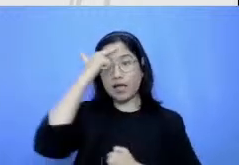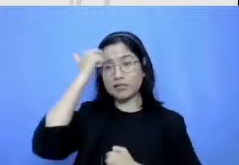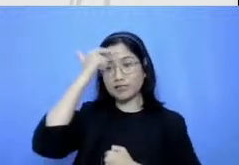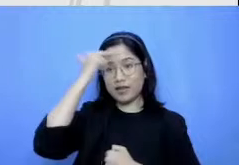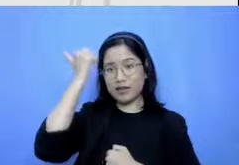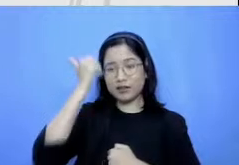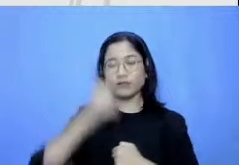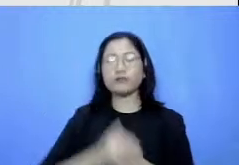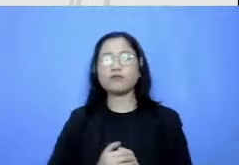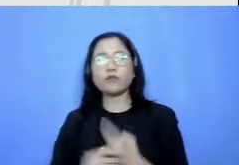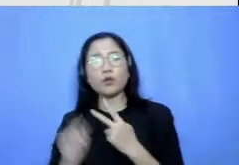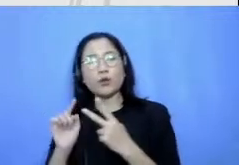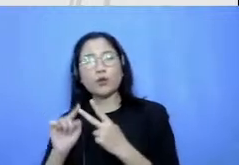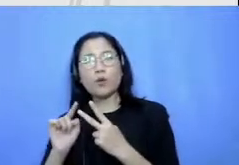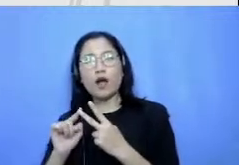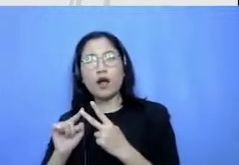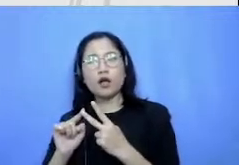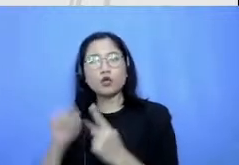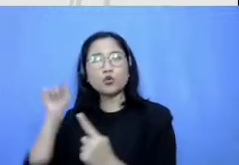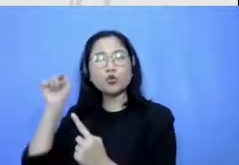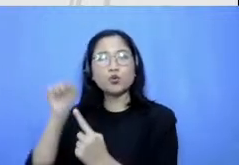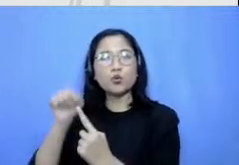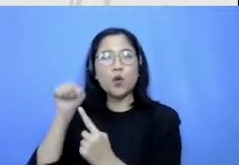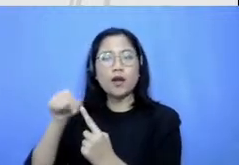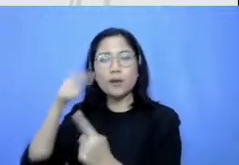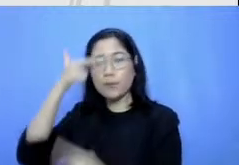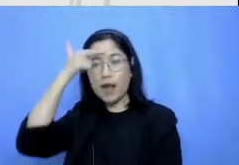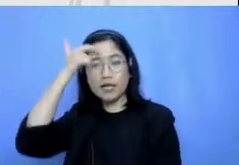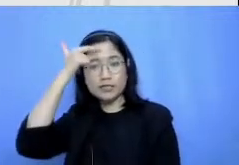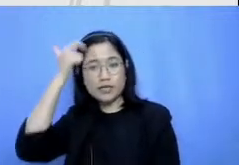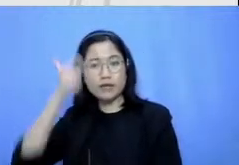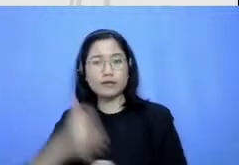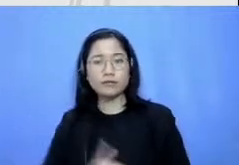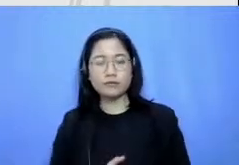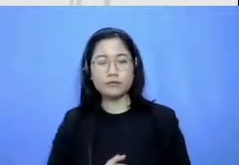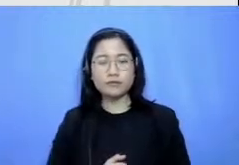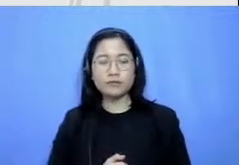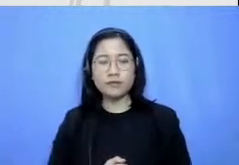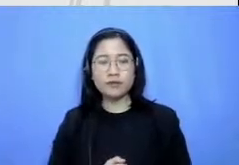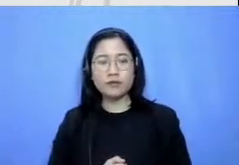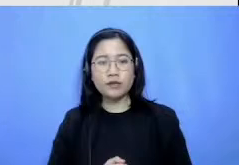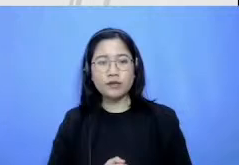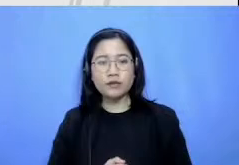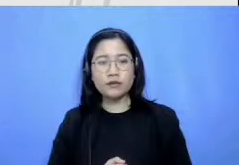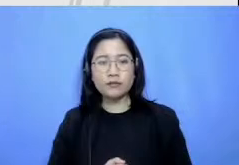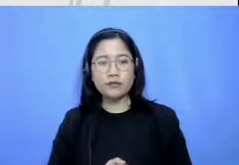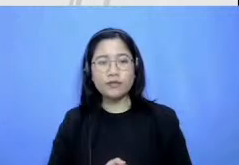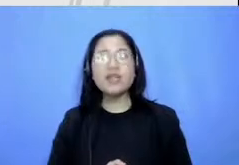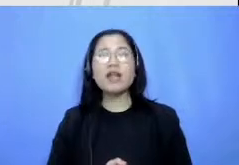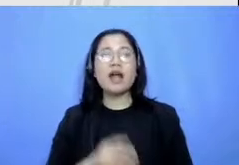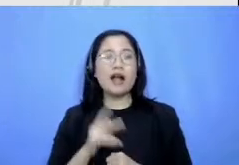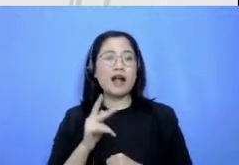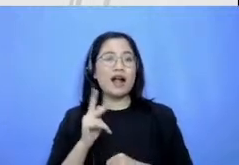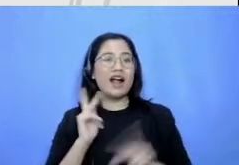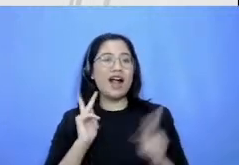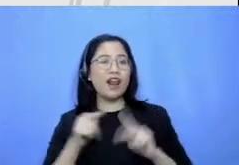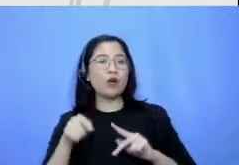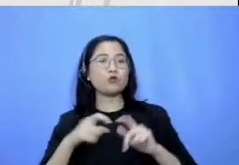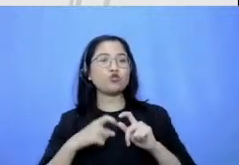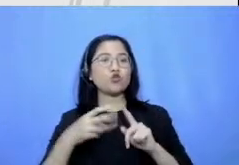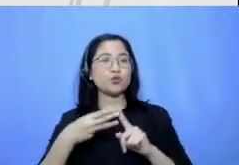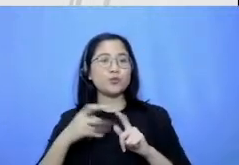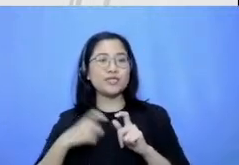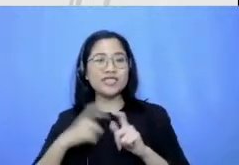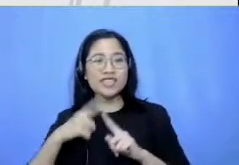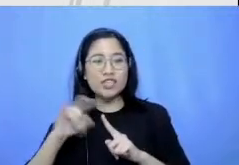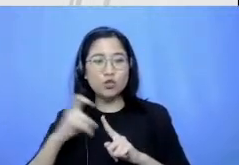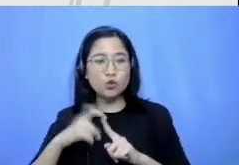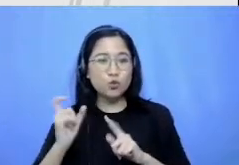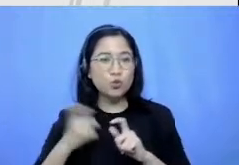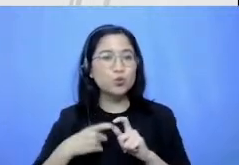component is a learning target at the level of substitution, it means that the picture is that I